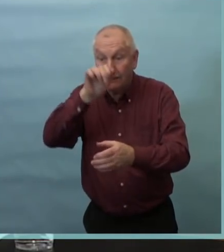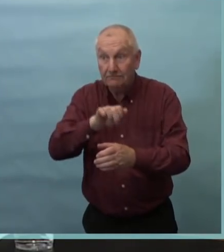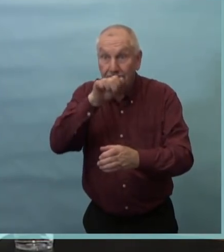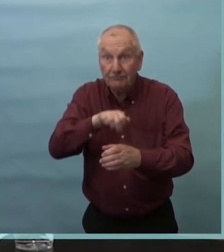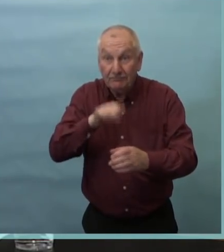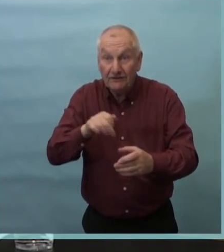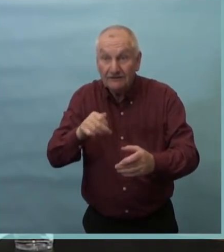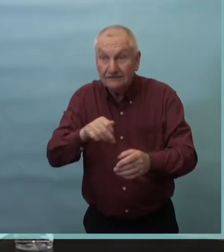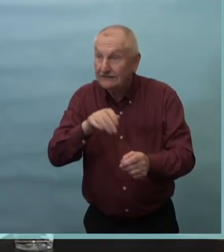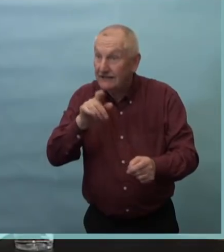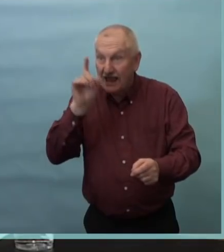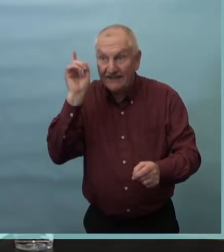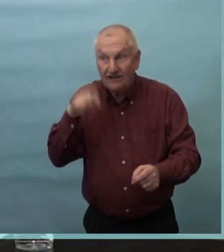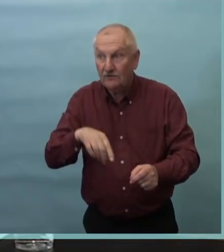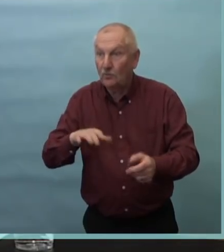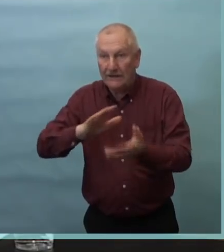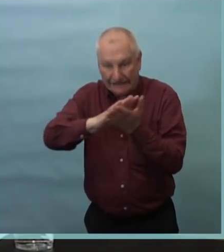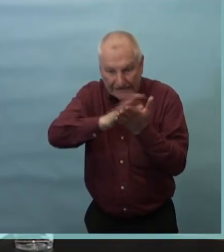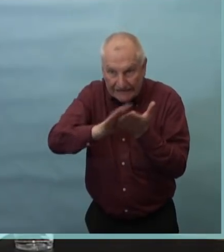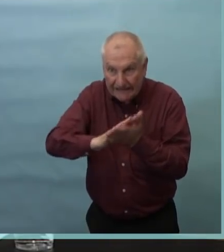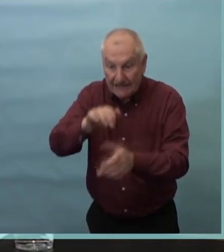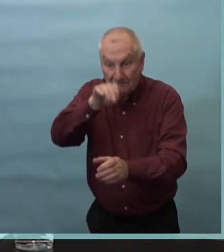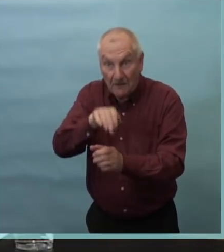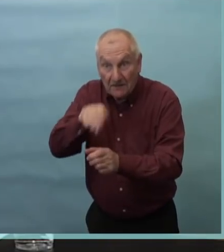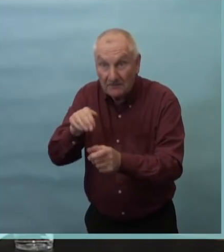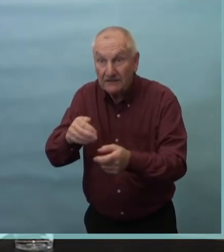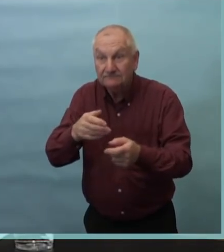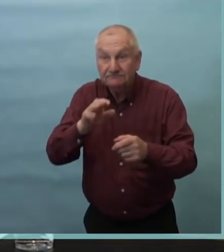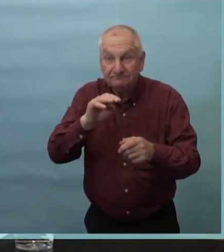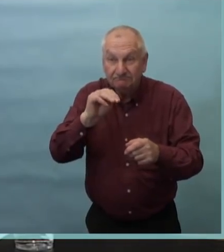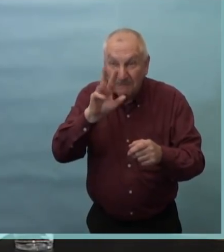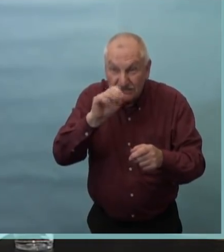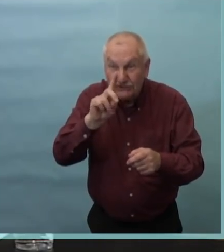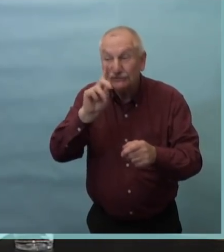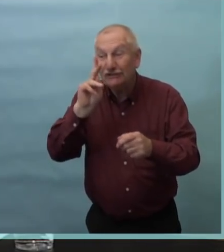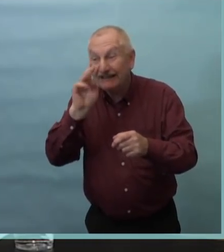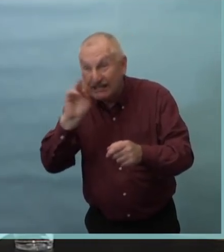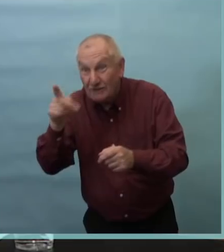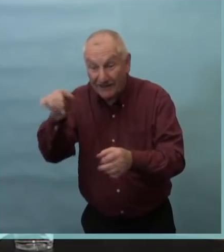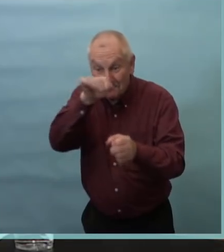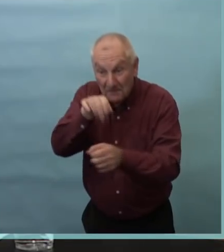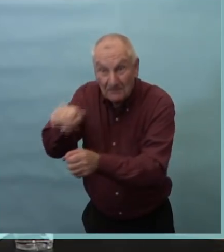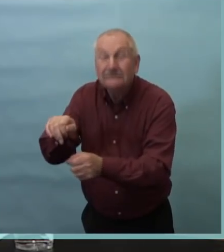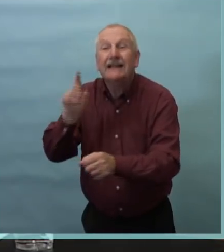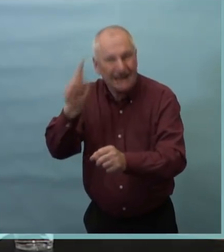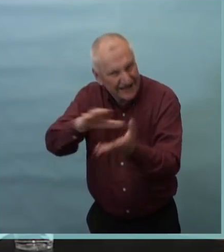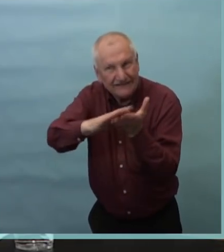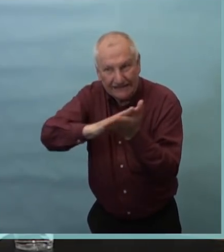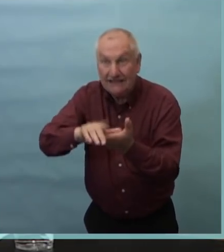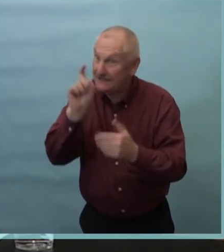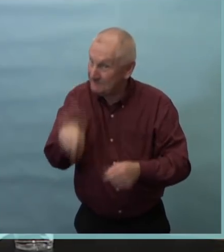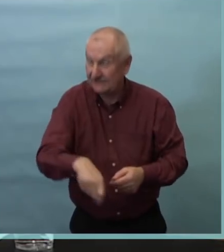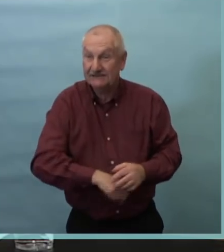going to be opening up is meticulous disinfection as well as a screening of